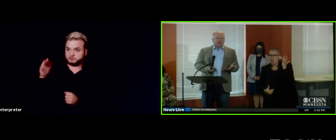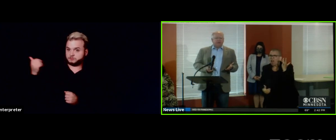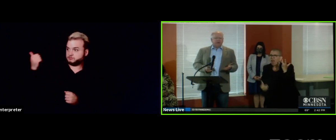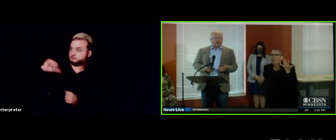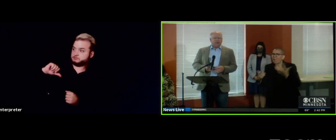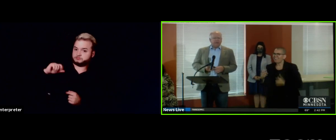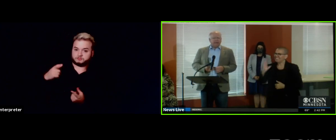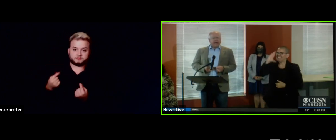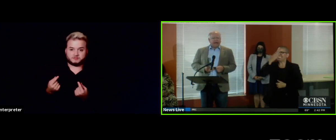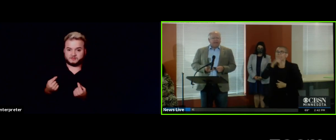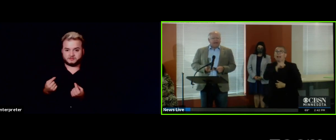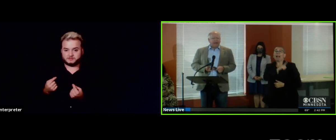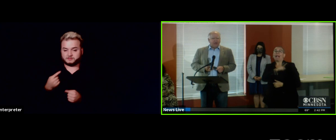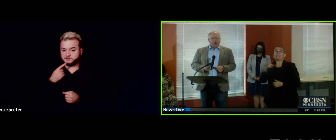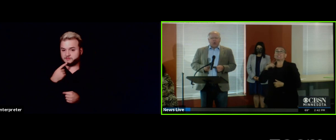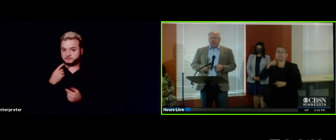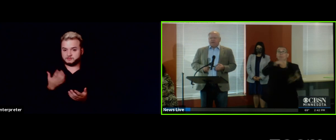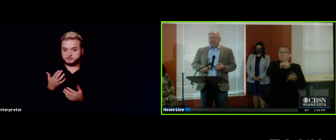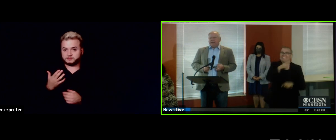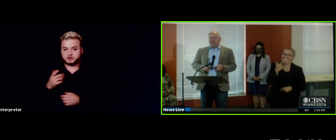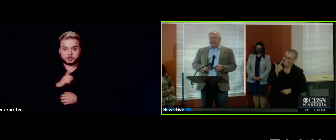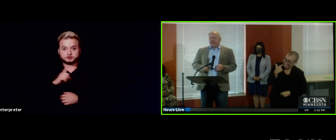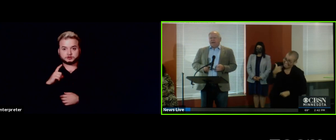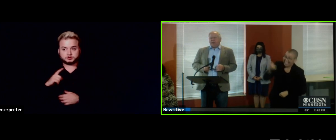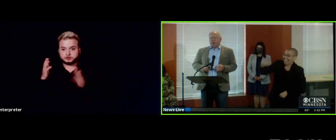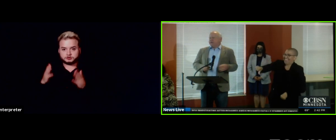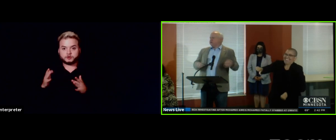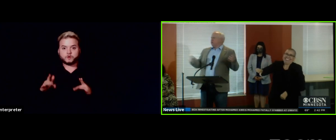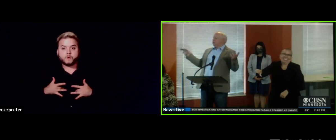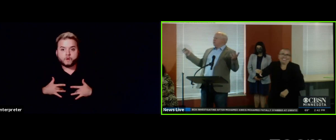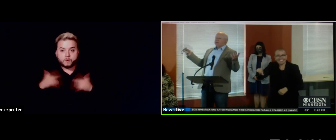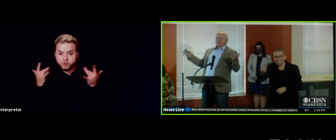the federal government denied that or this idea that why should the rest of Minnesota